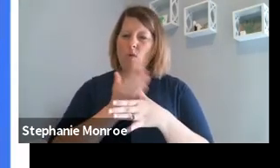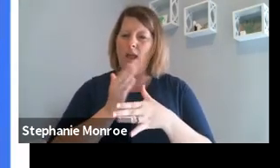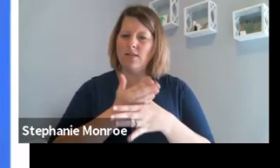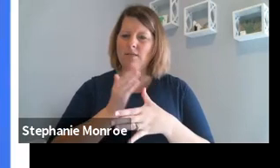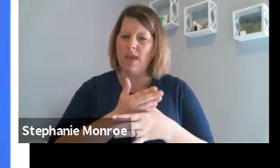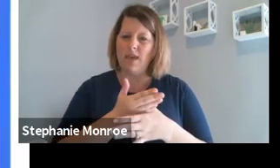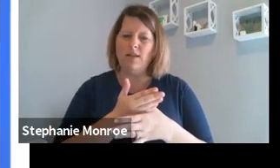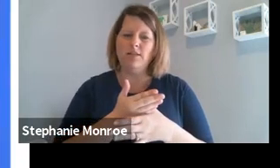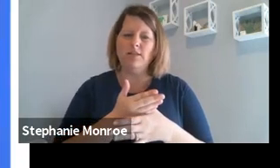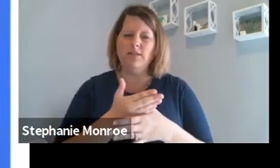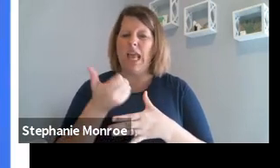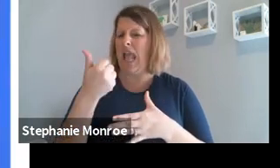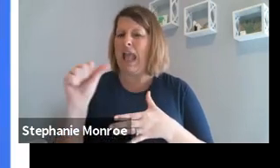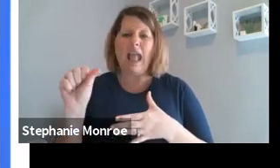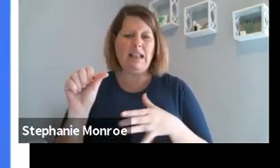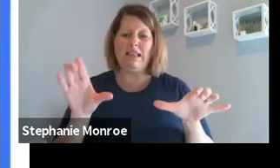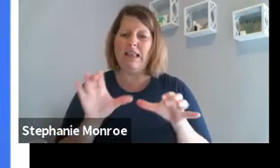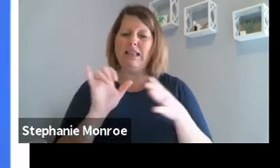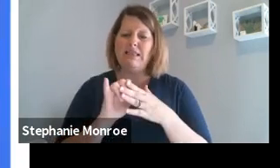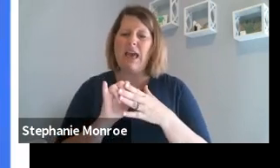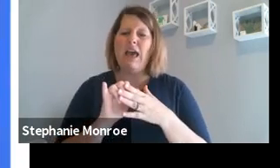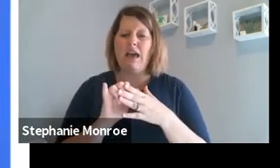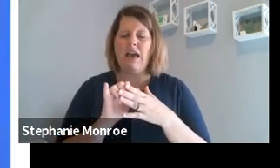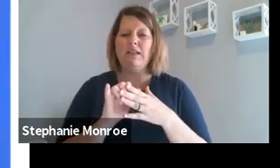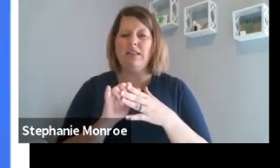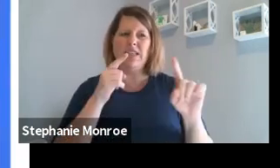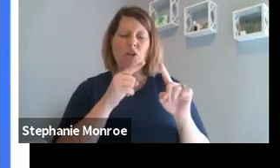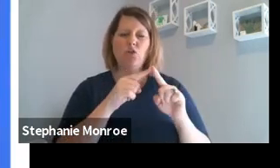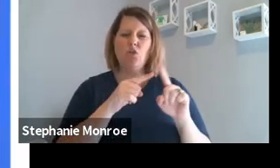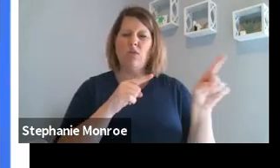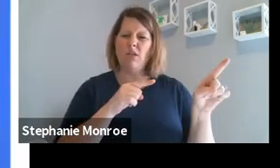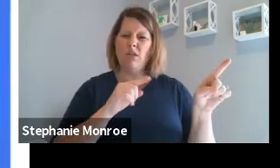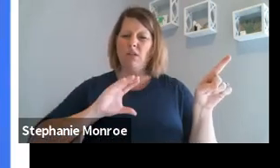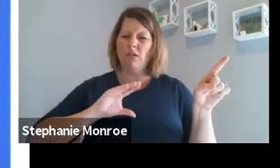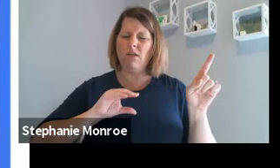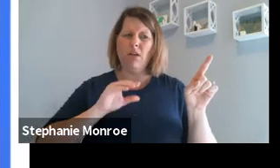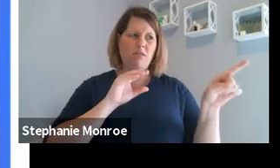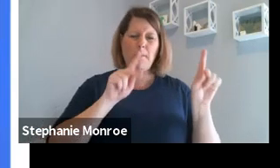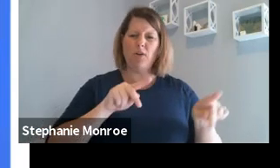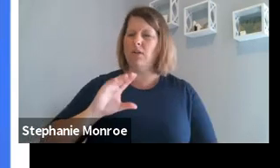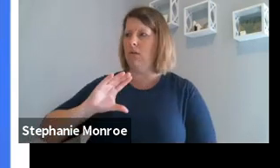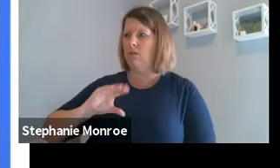basically any act that is intended to diminish the self esteem and self confidence of the other party,